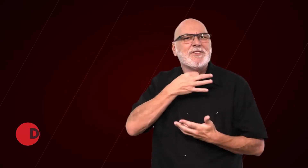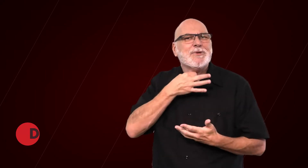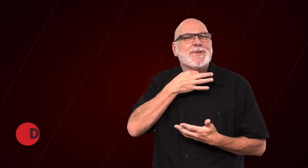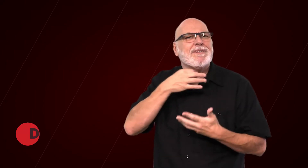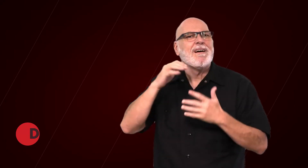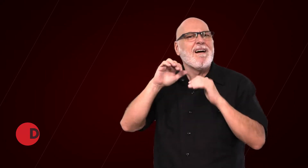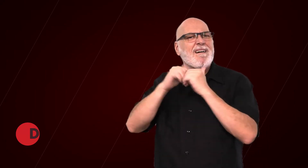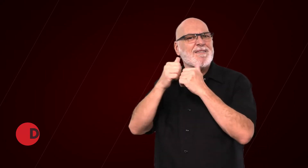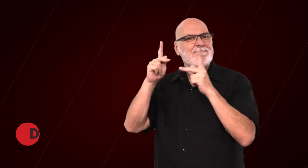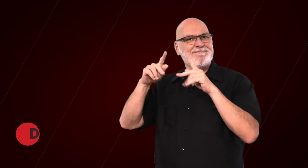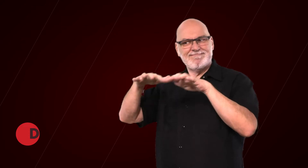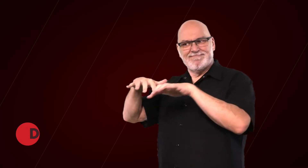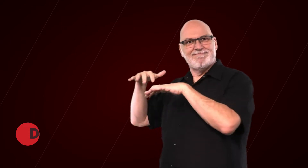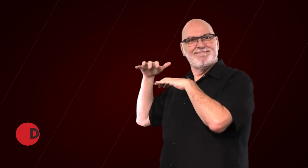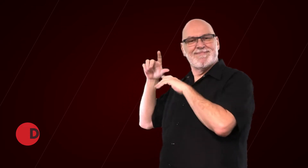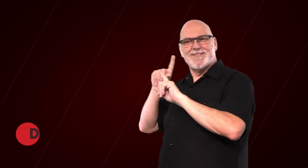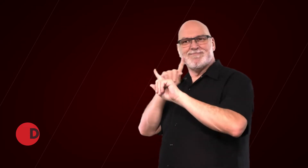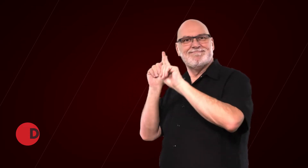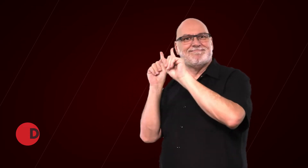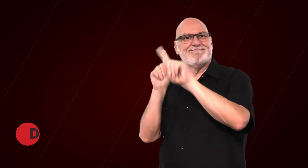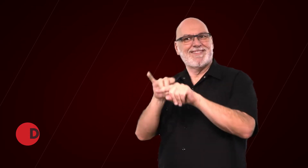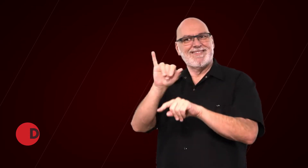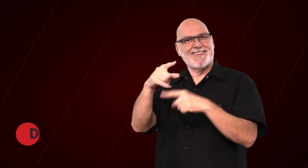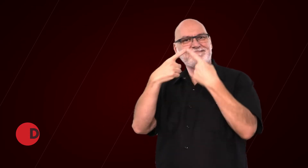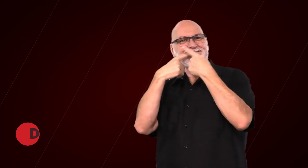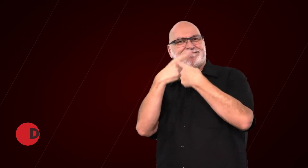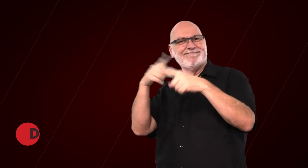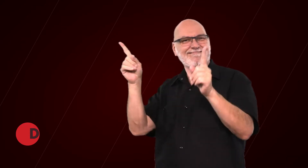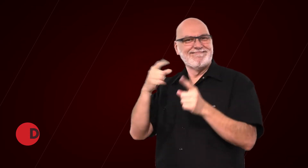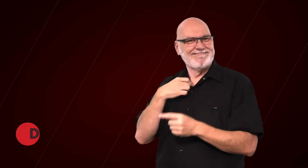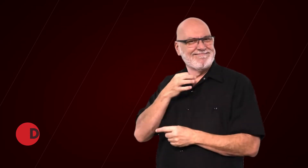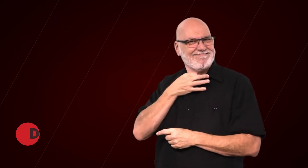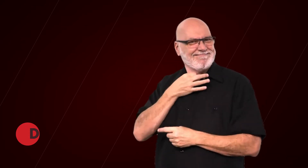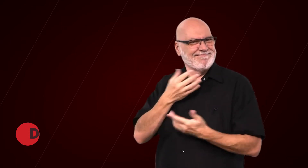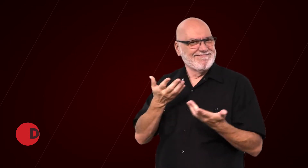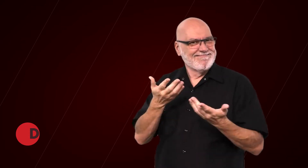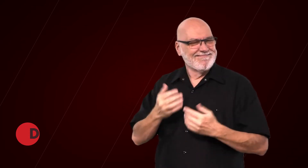[Anselmo]: How was the response to this announcement?